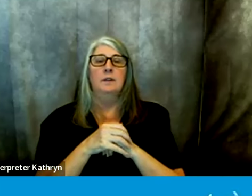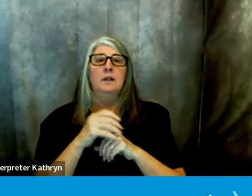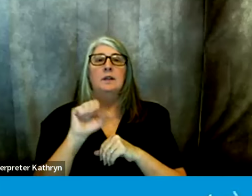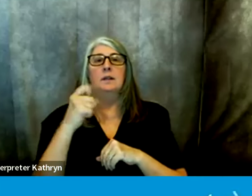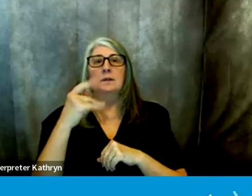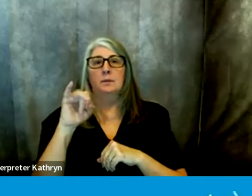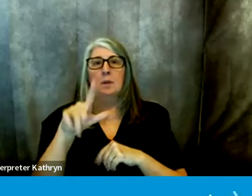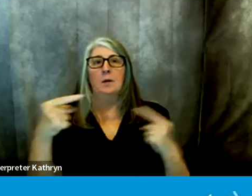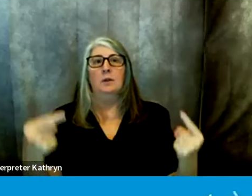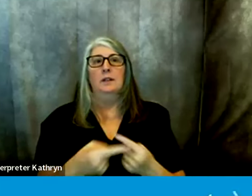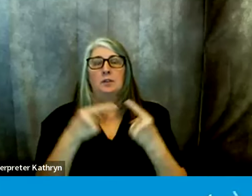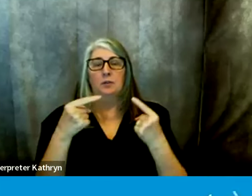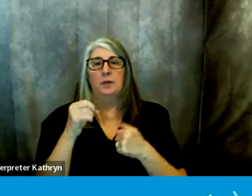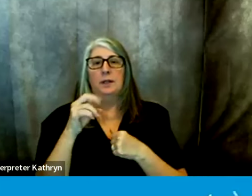or diaphragmatic dysfunction due to a spinal cord injury.